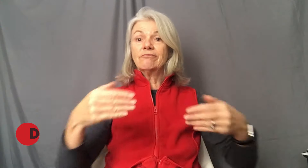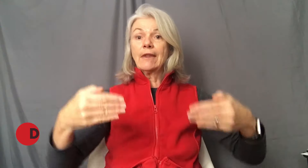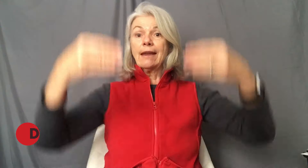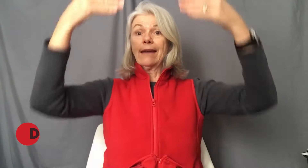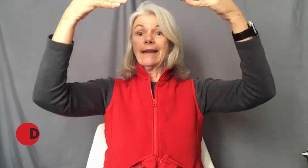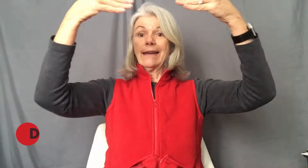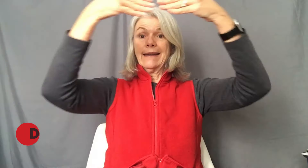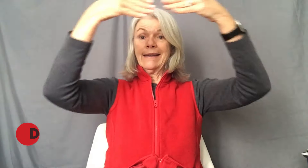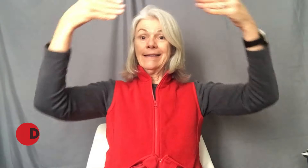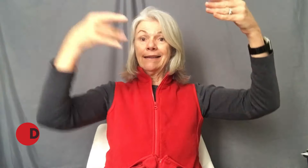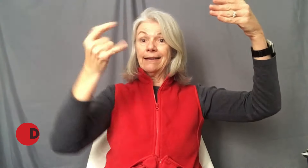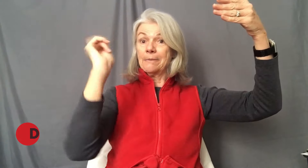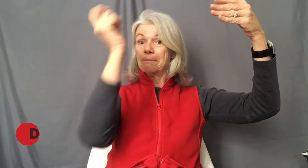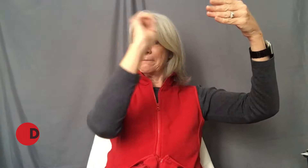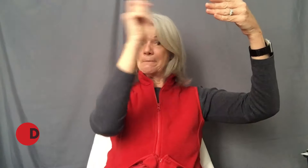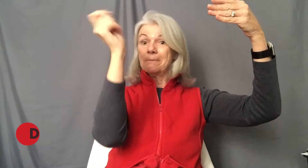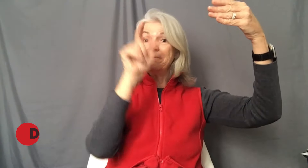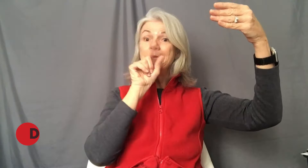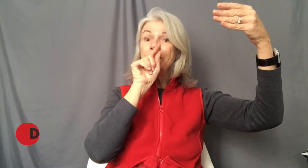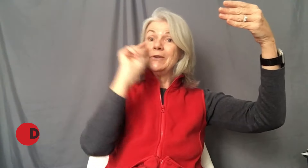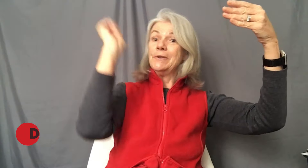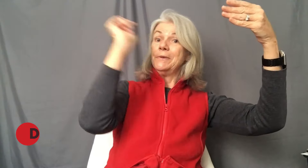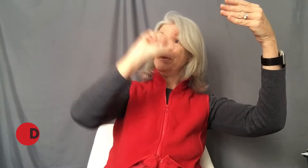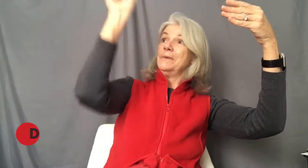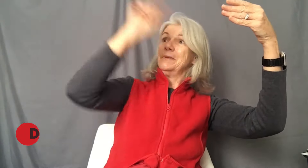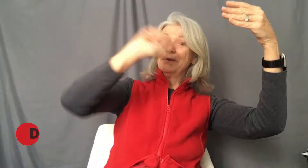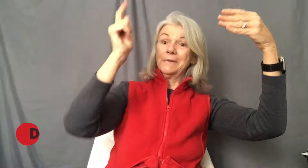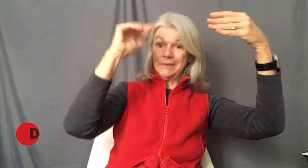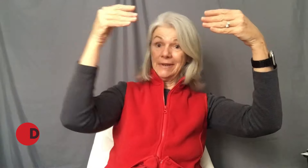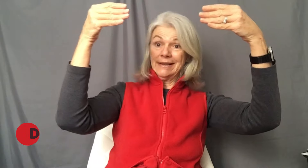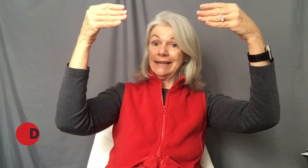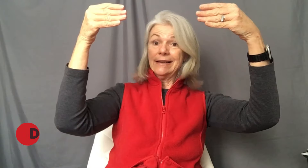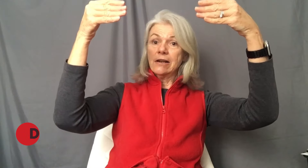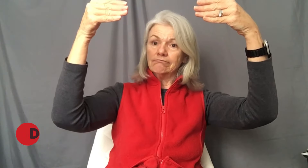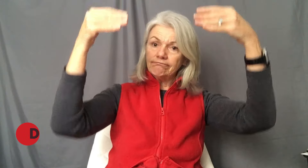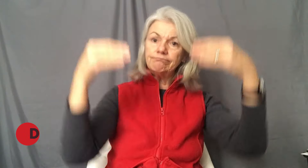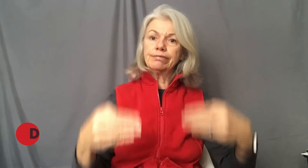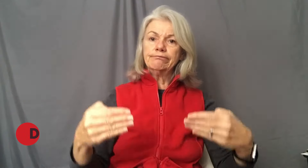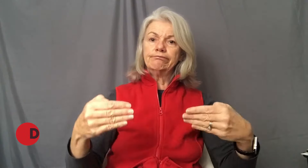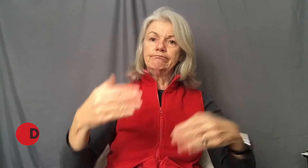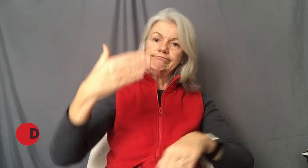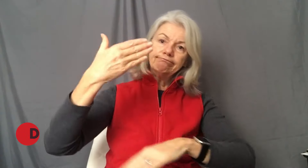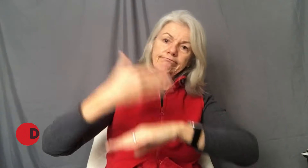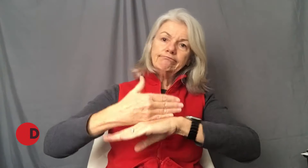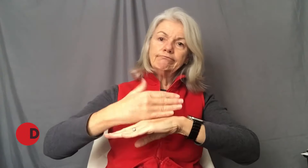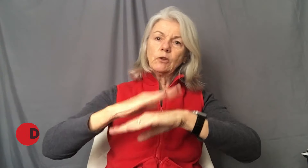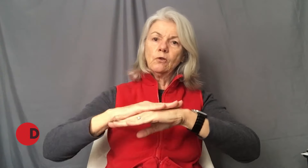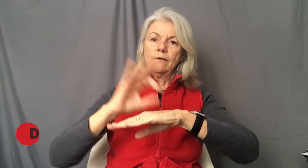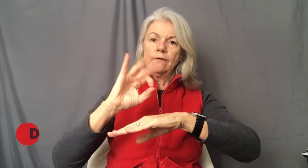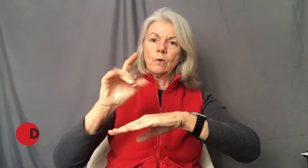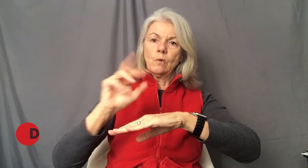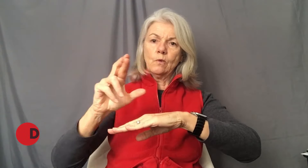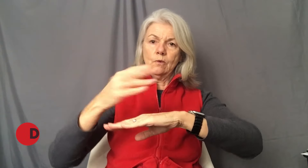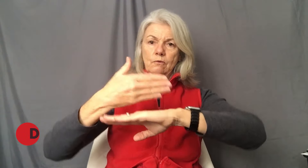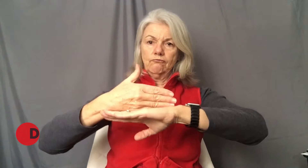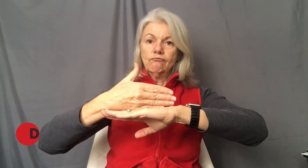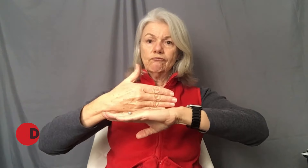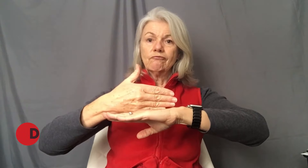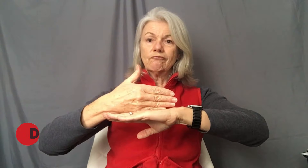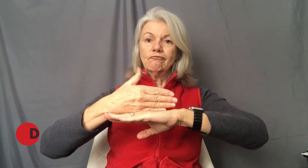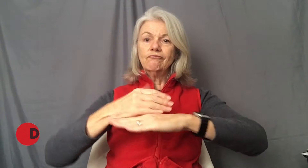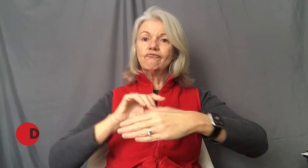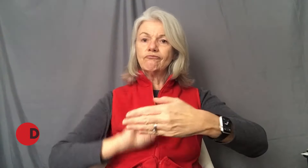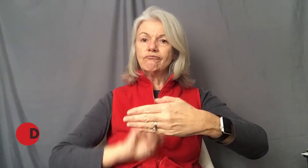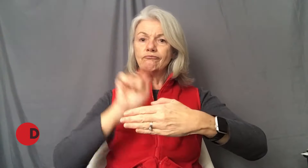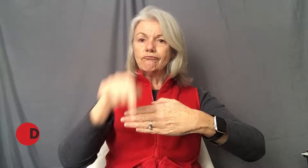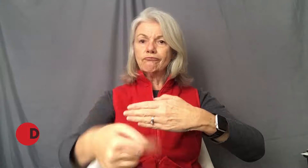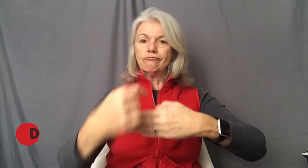The net is lowered to the ground and the ball is served across and